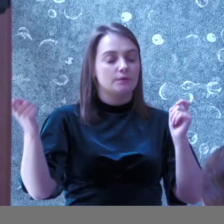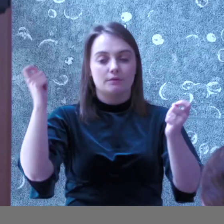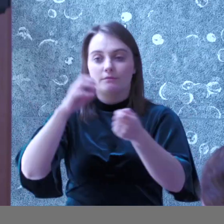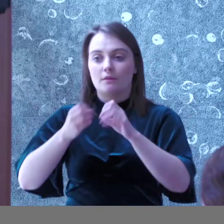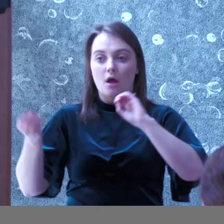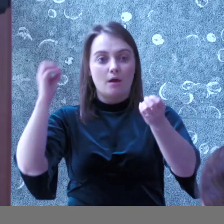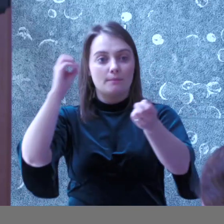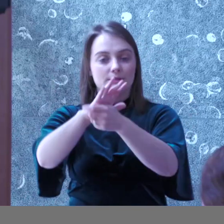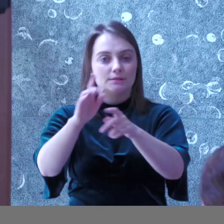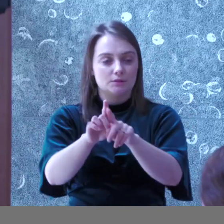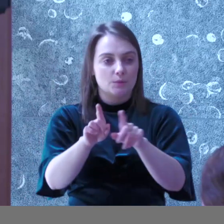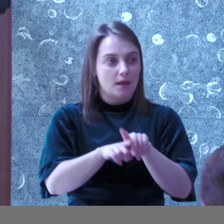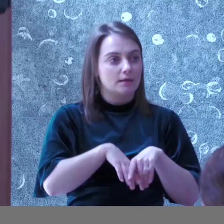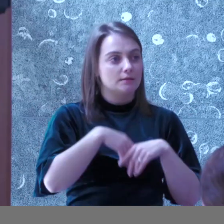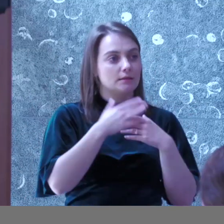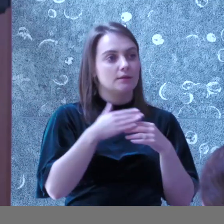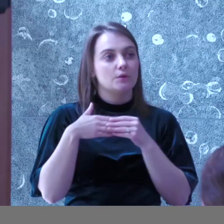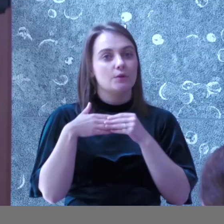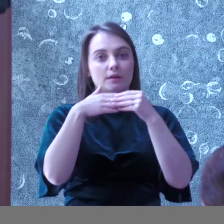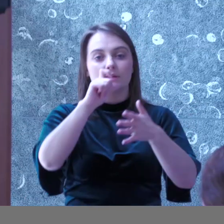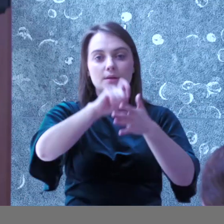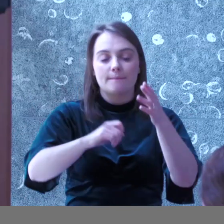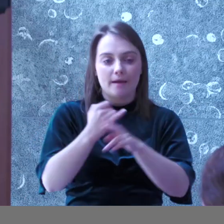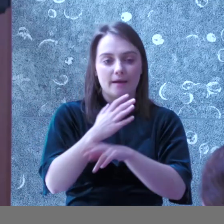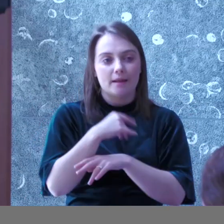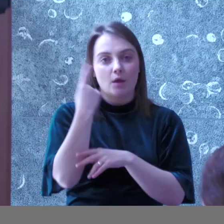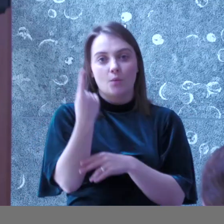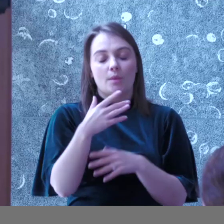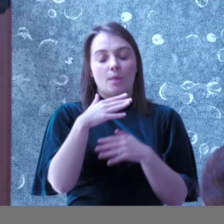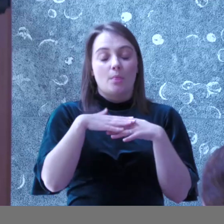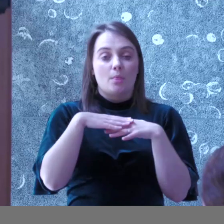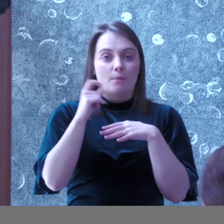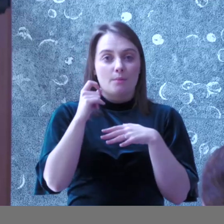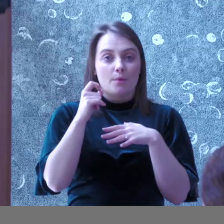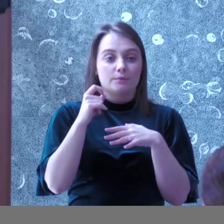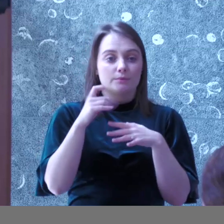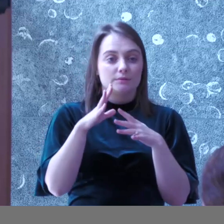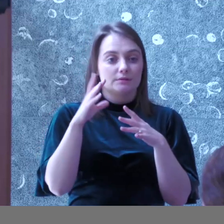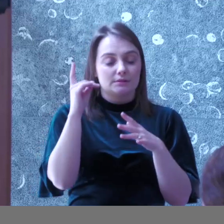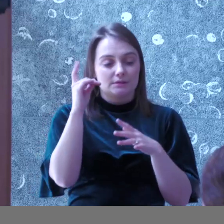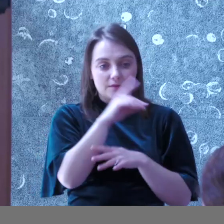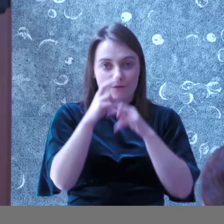about leadership buy in, one of the most daunting pieces of user research was sit down with our